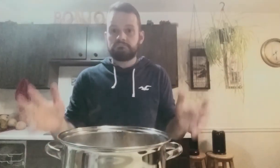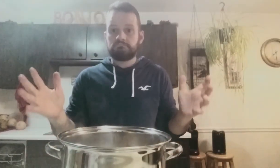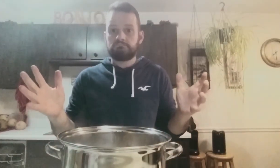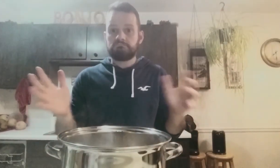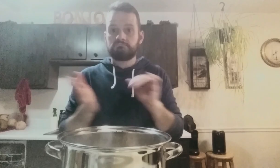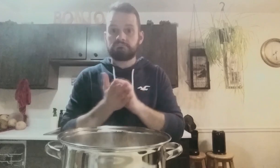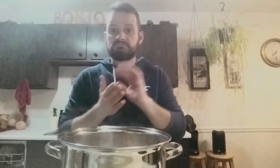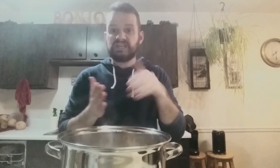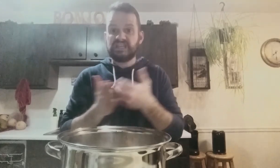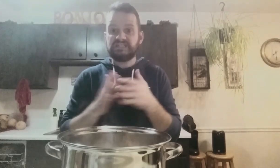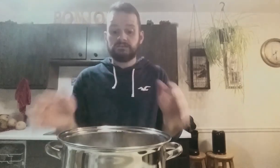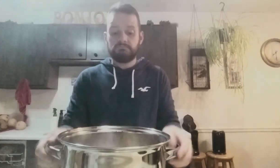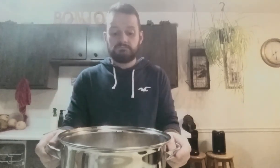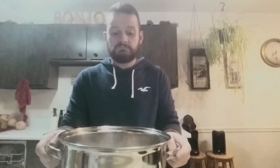That's it.